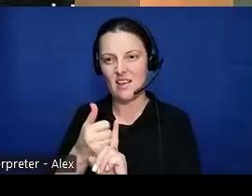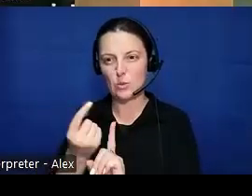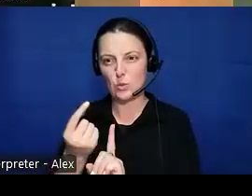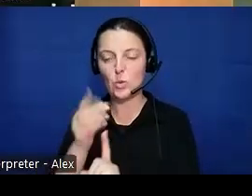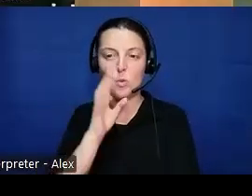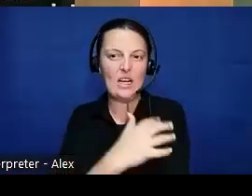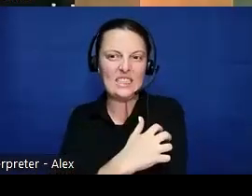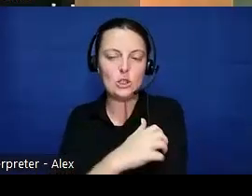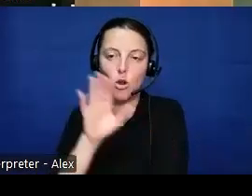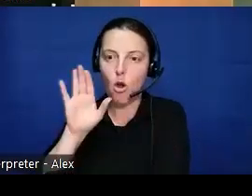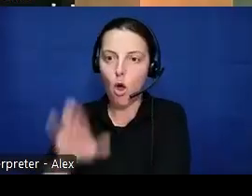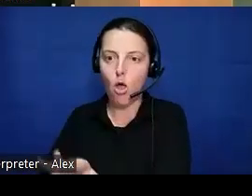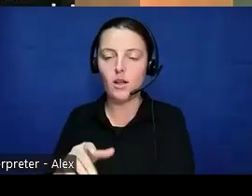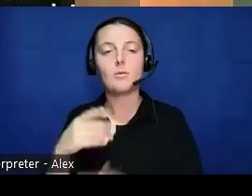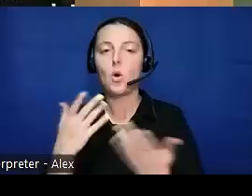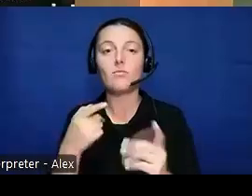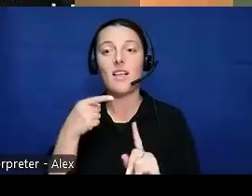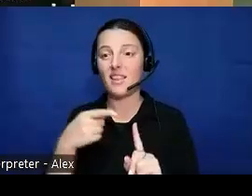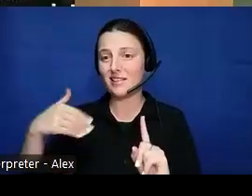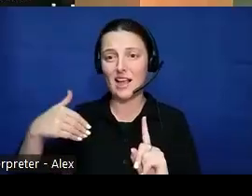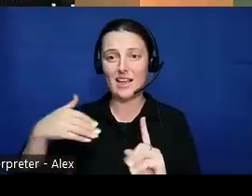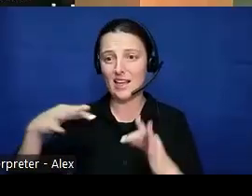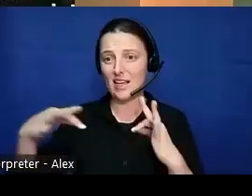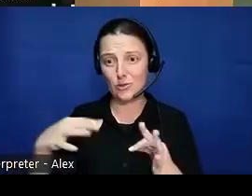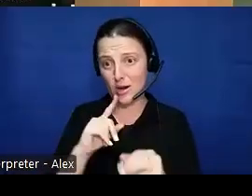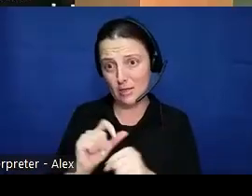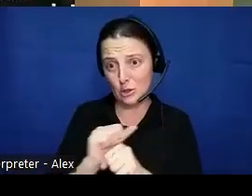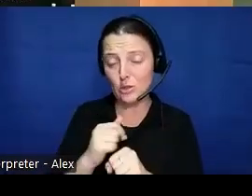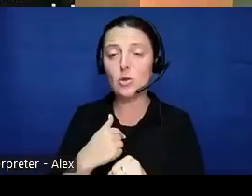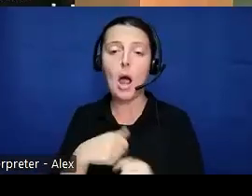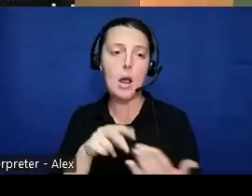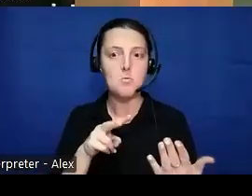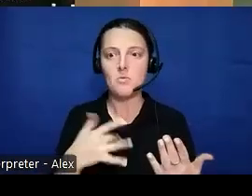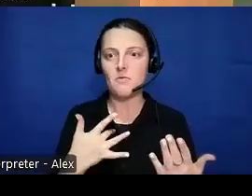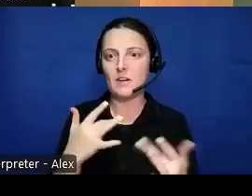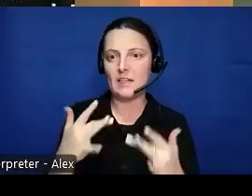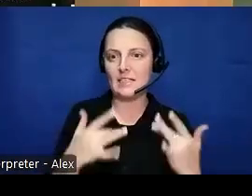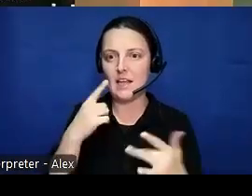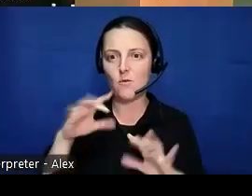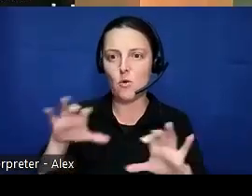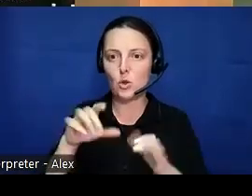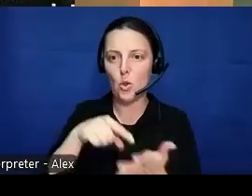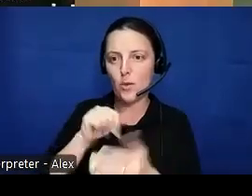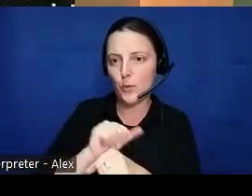uh and so I was very excited to to sort of do that work. um thinking about you know